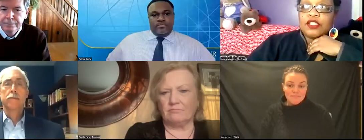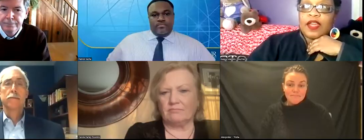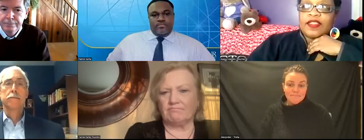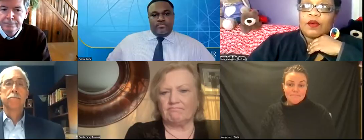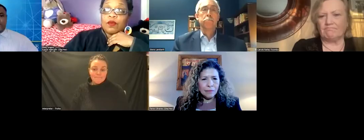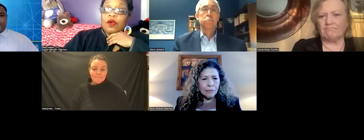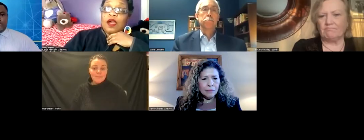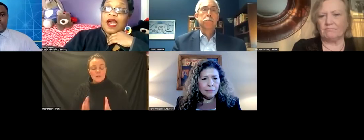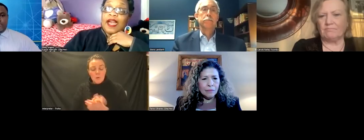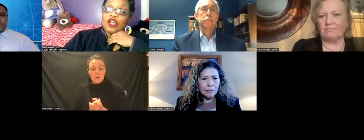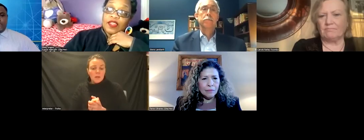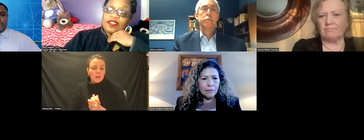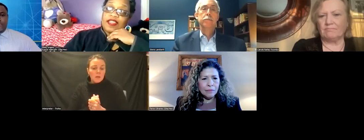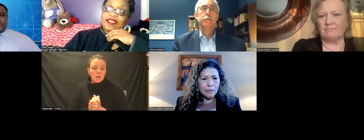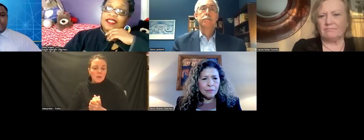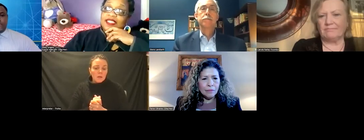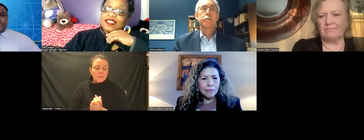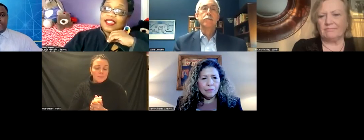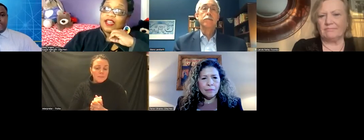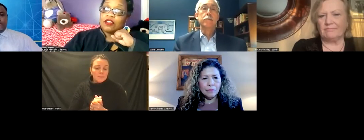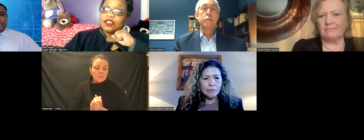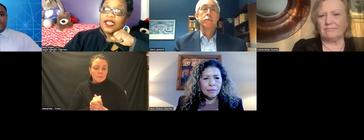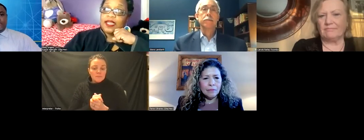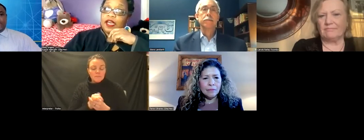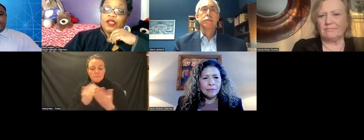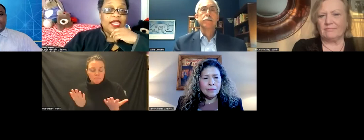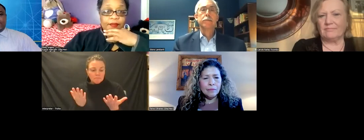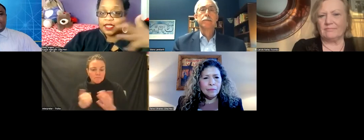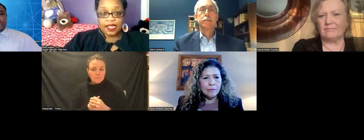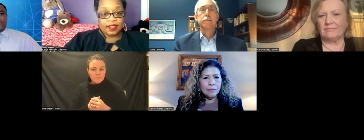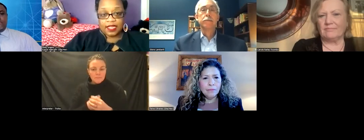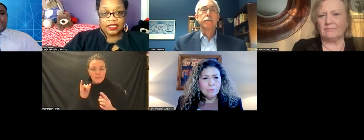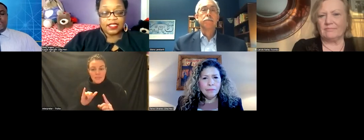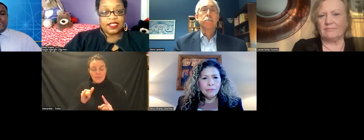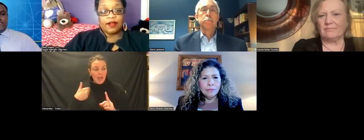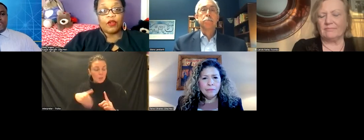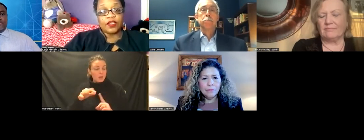so i think i don't think that that's necessarily unique because i think in listening to everyone